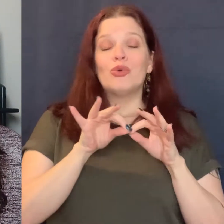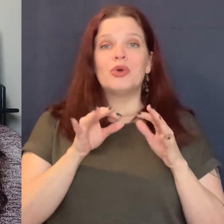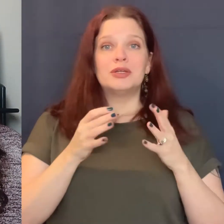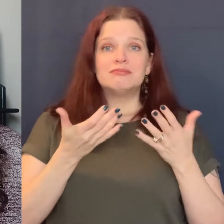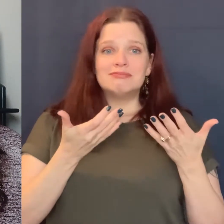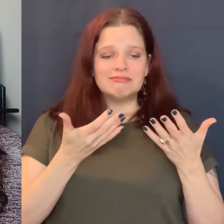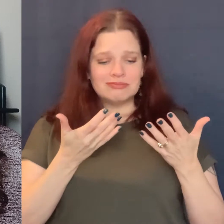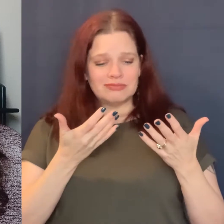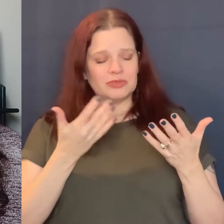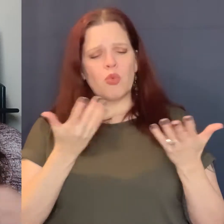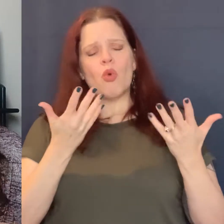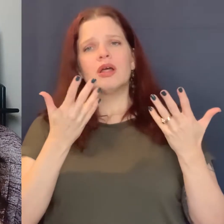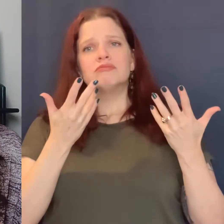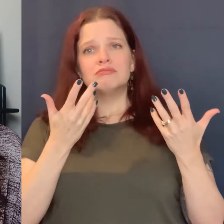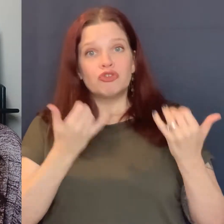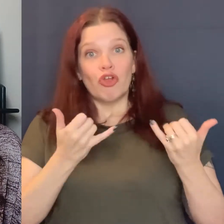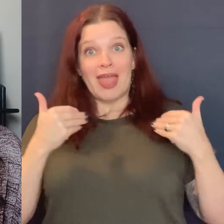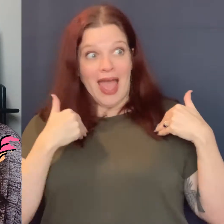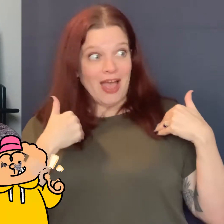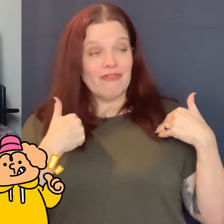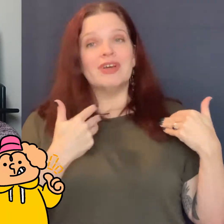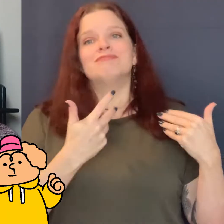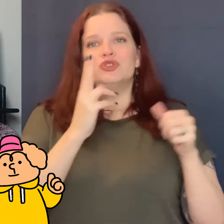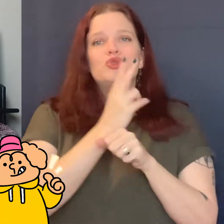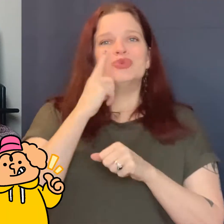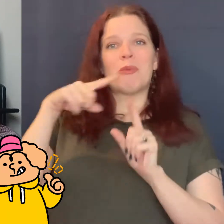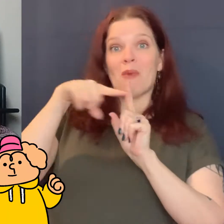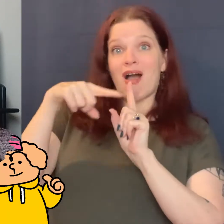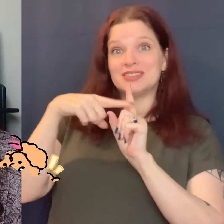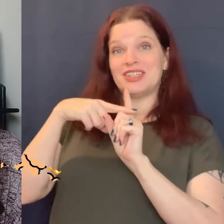that we have in life and using those to strengthen our positive experiences.